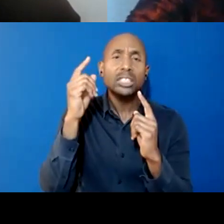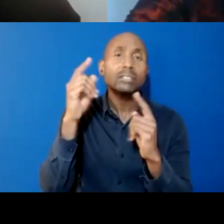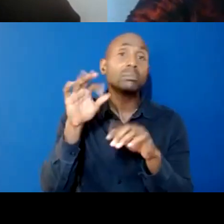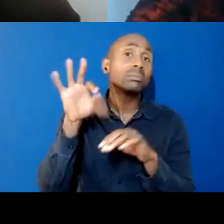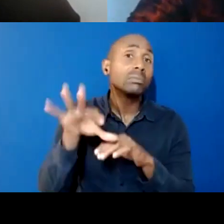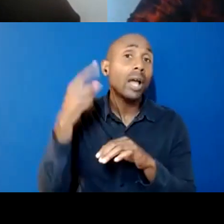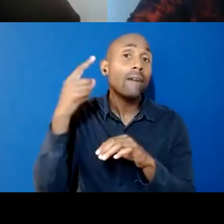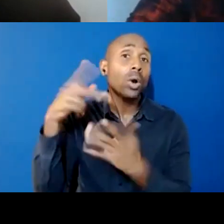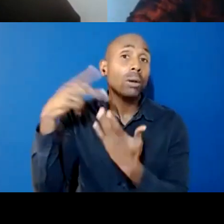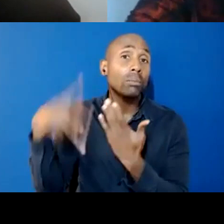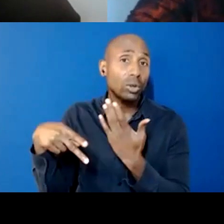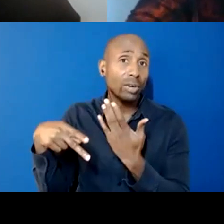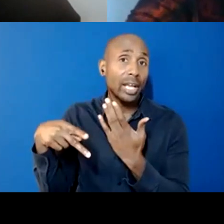standard staffing or funding?